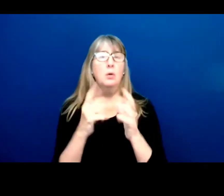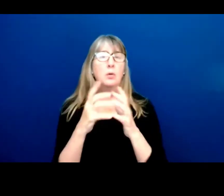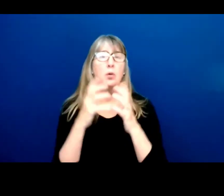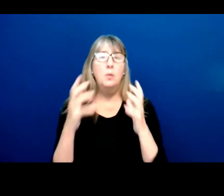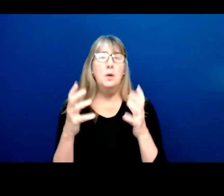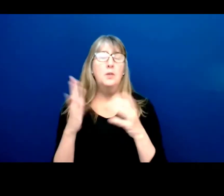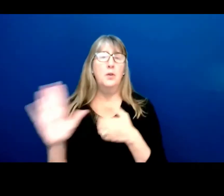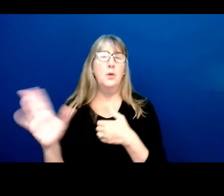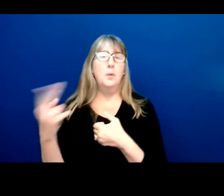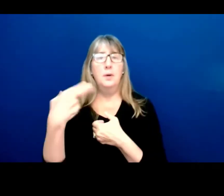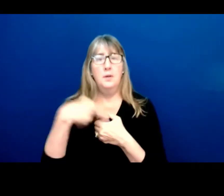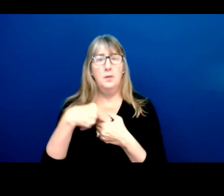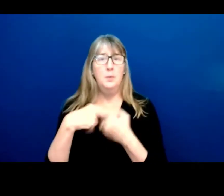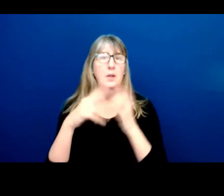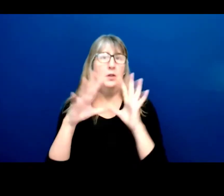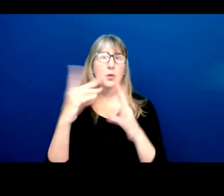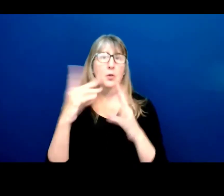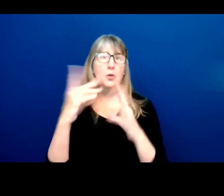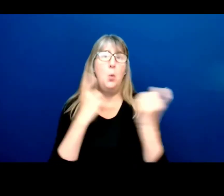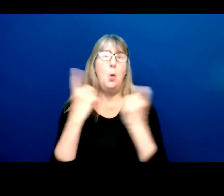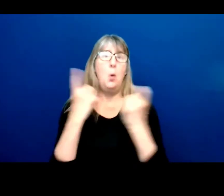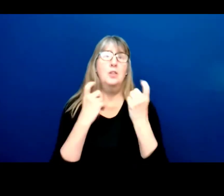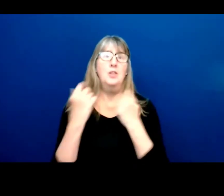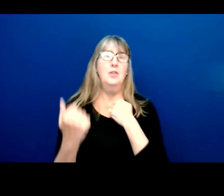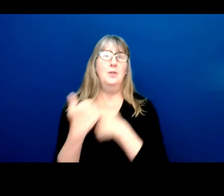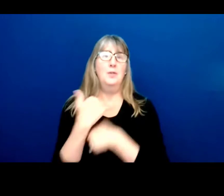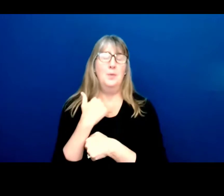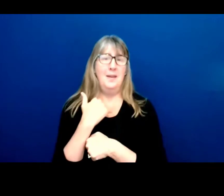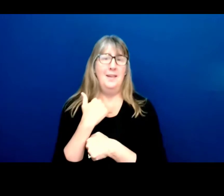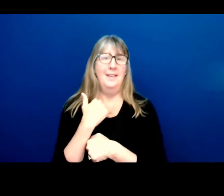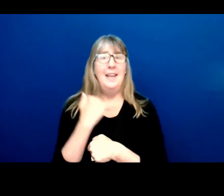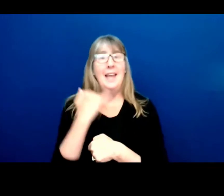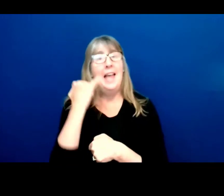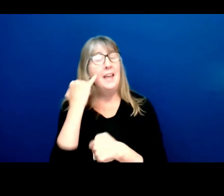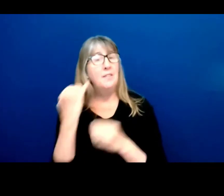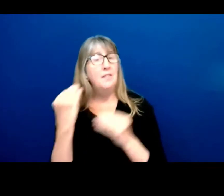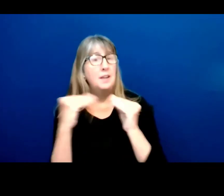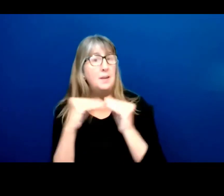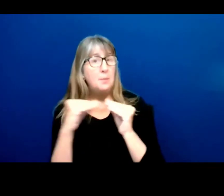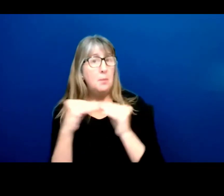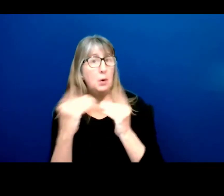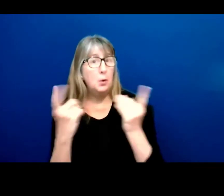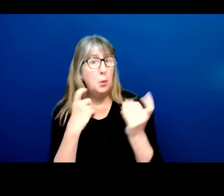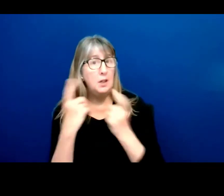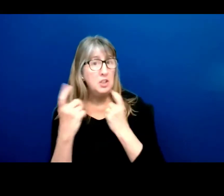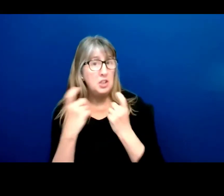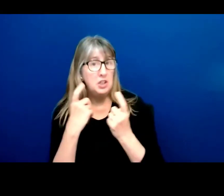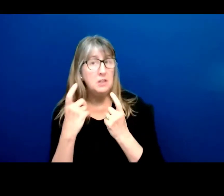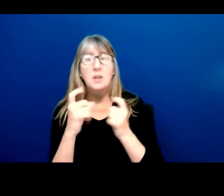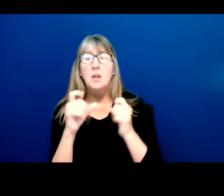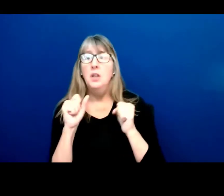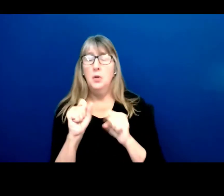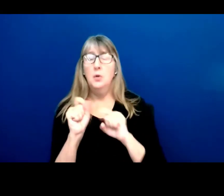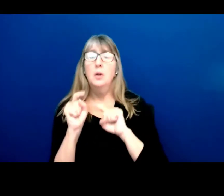and your great questions that you submitted. If you have any additional questions, like I said, you can visit the exhibit hall